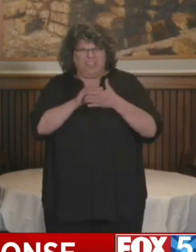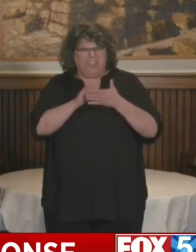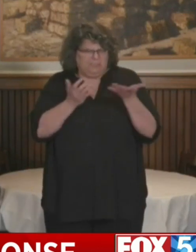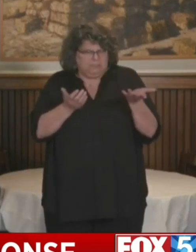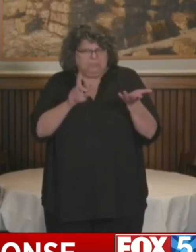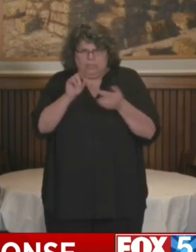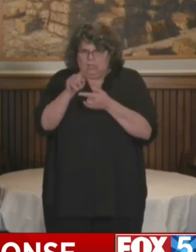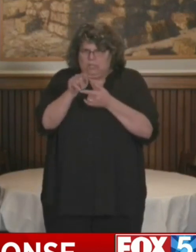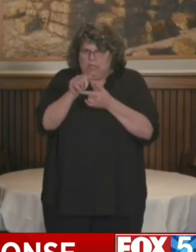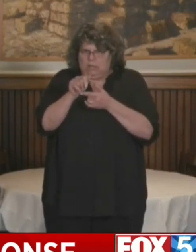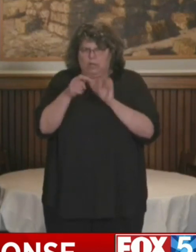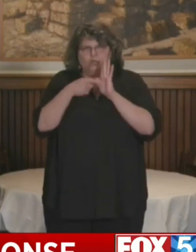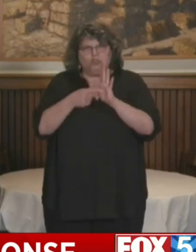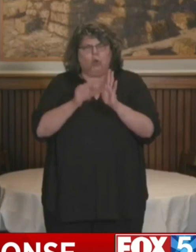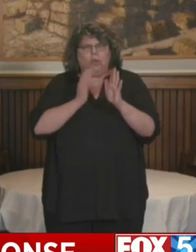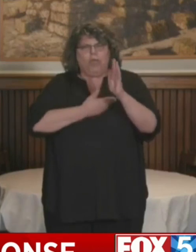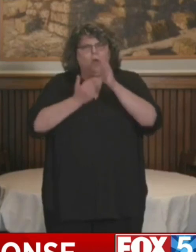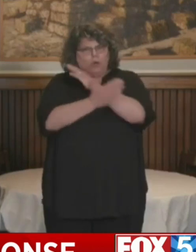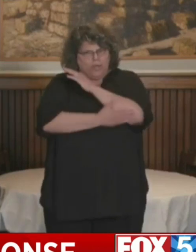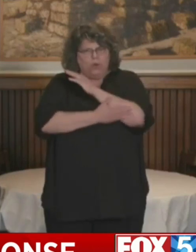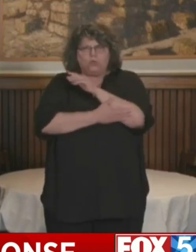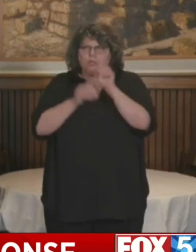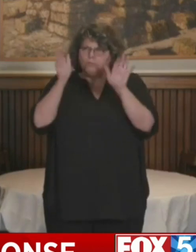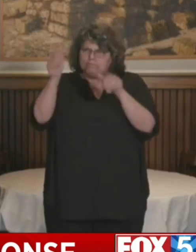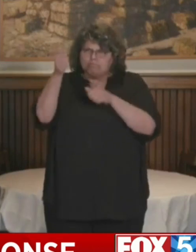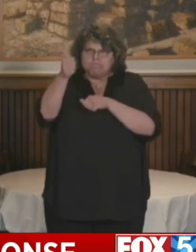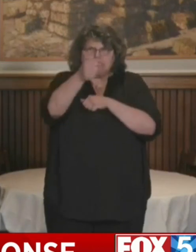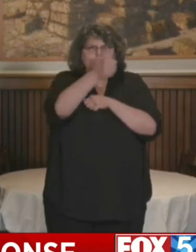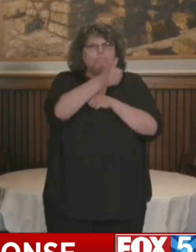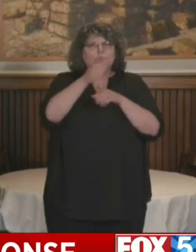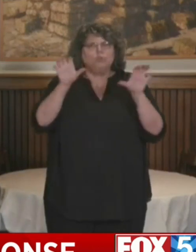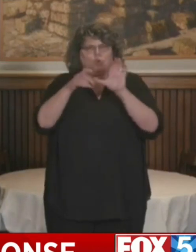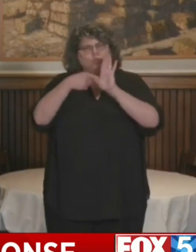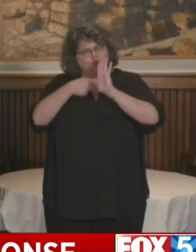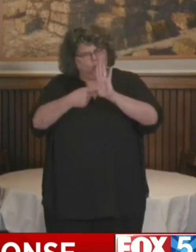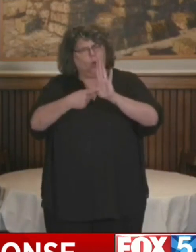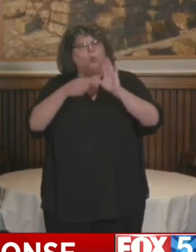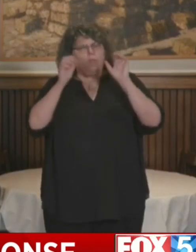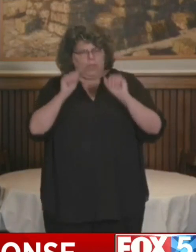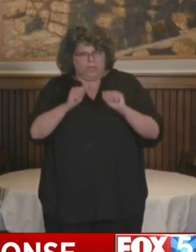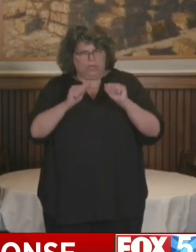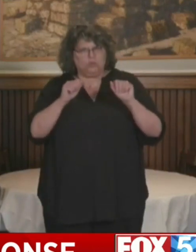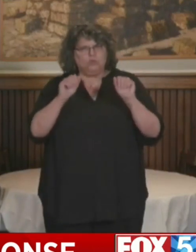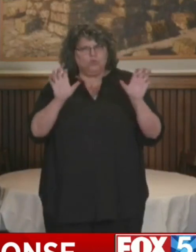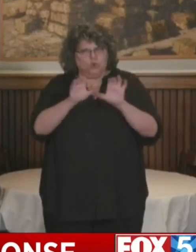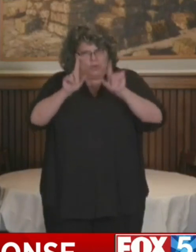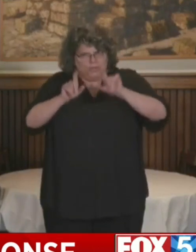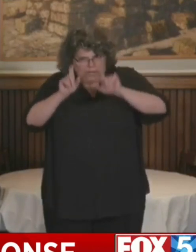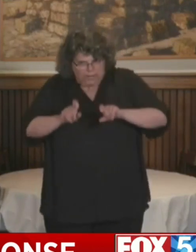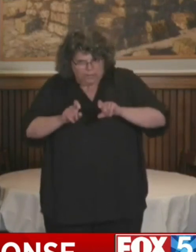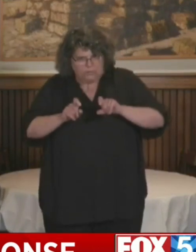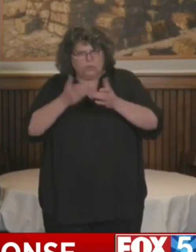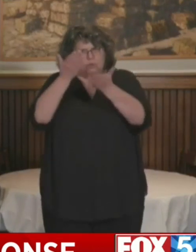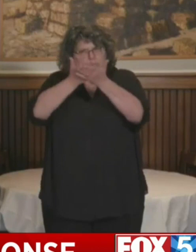OF CASES OR THE LESS THAN 8% TEST POSITIVE IT. SO THAT IS ON THE DATA AND SHOWING THAT THE COUNTIES ARE BOTH DOING